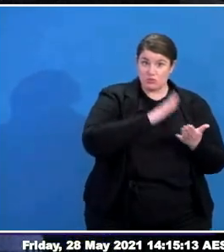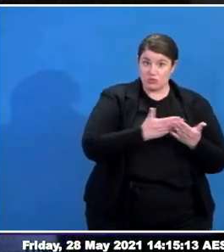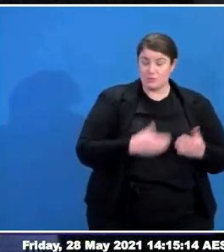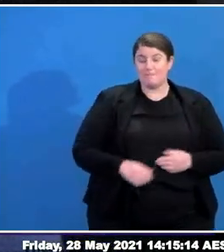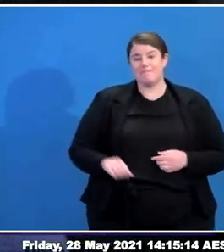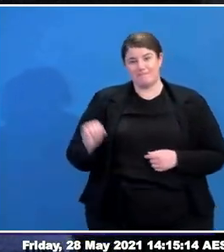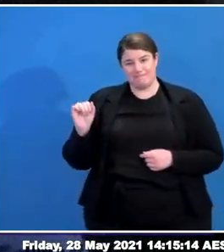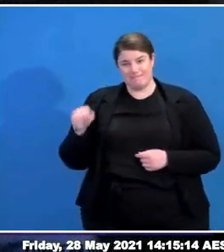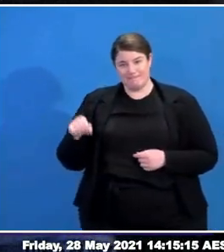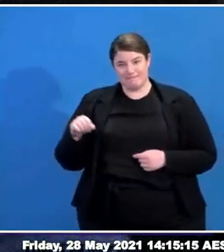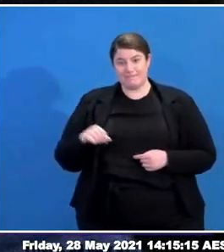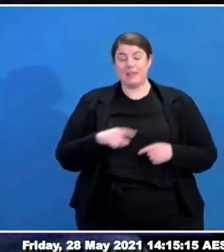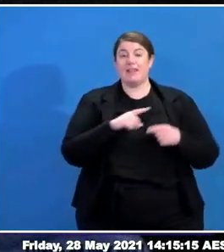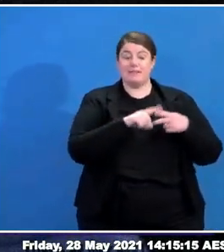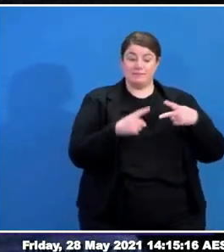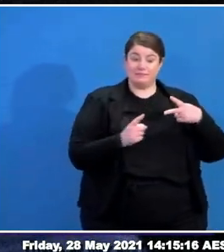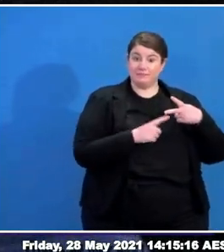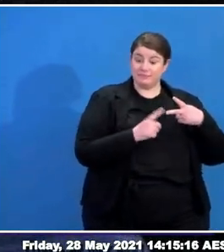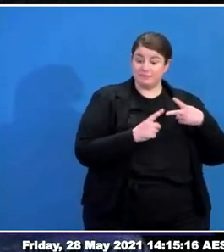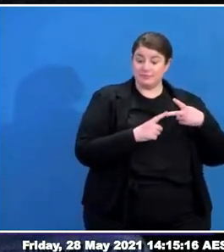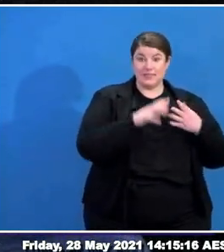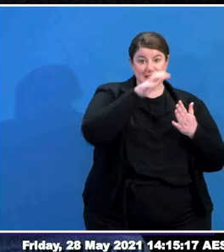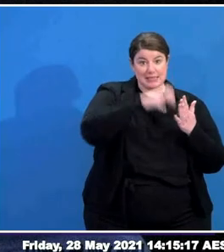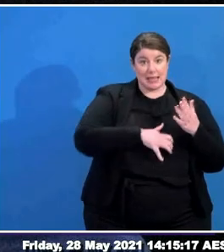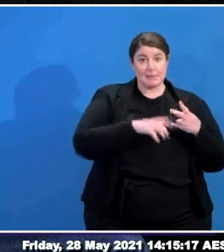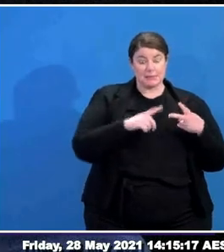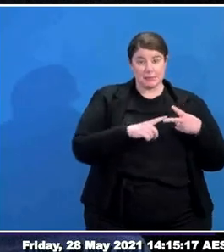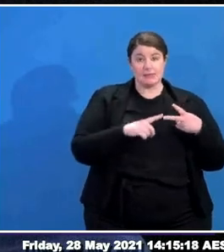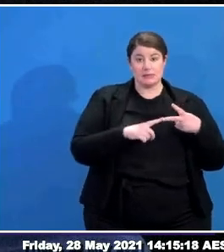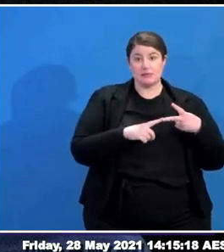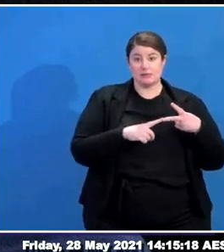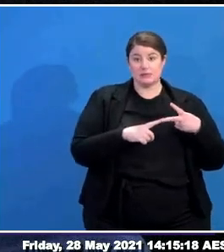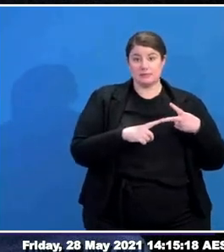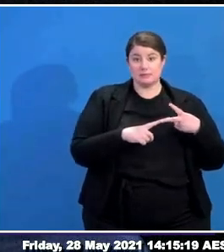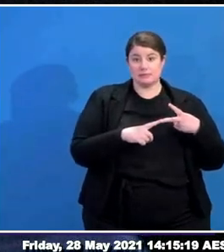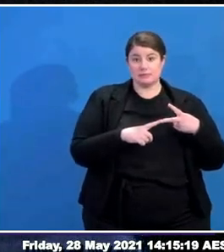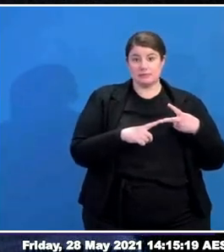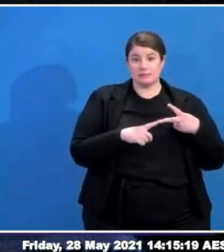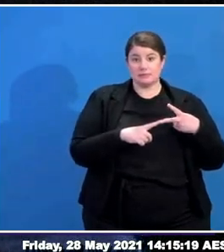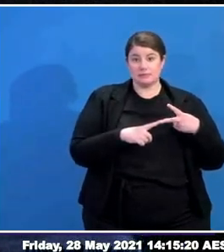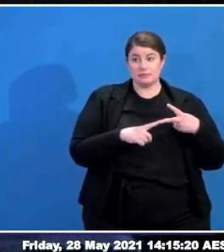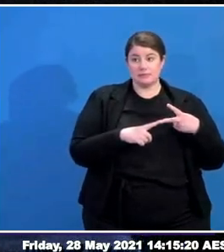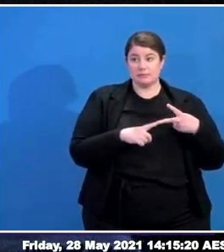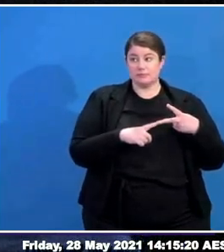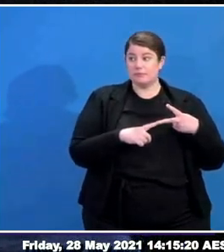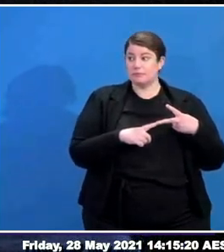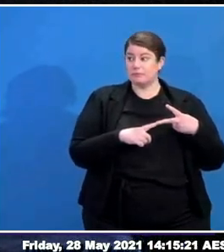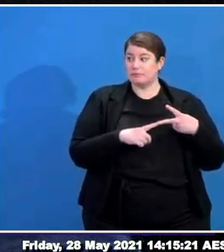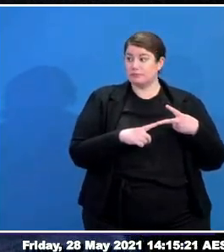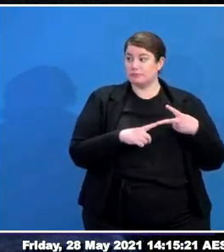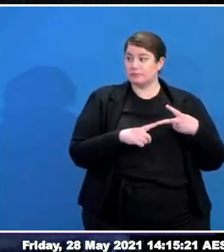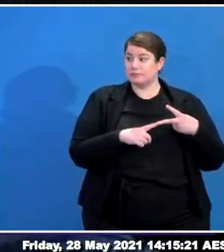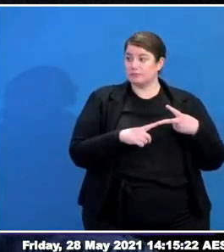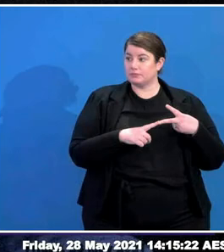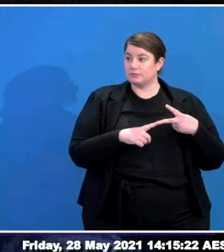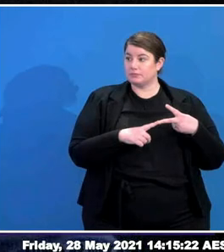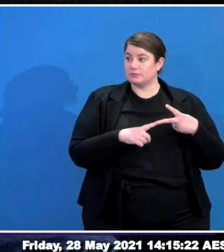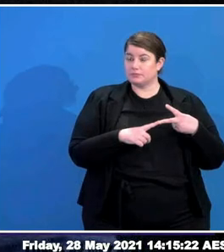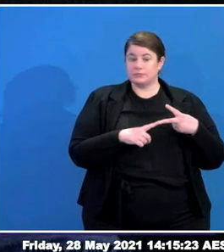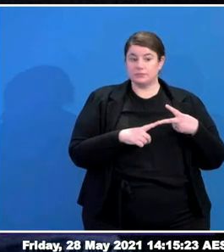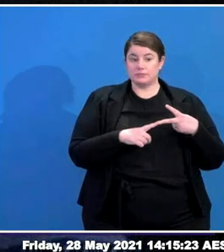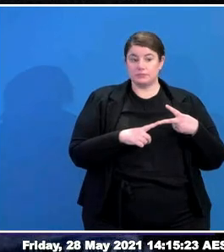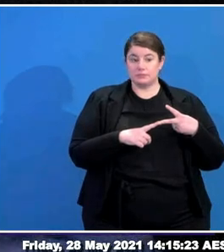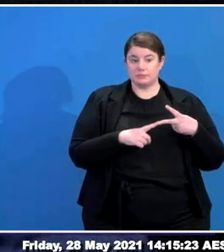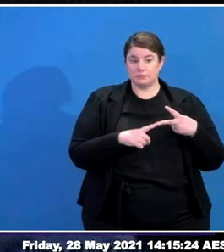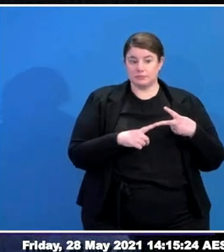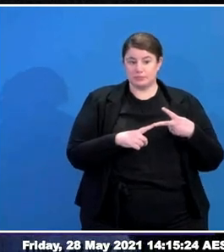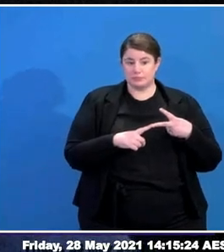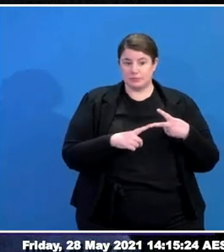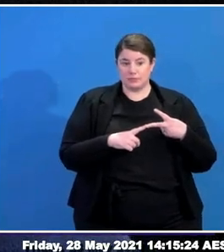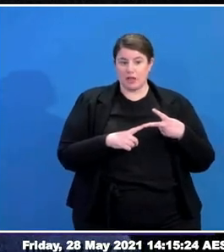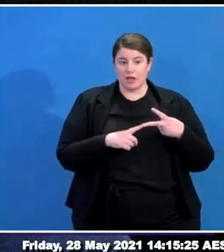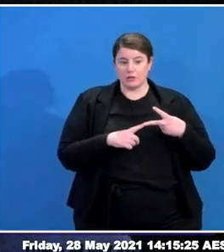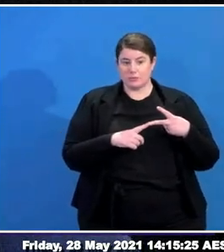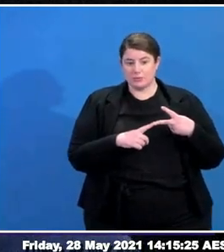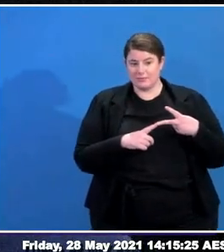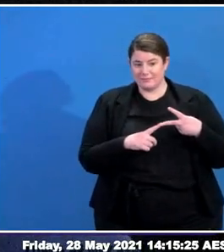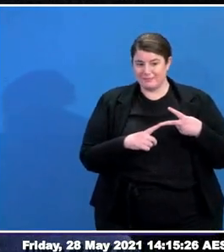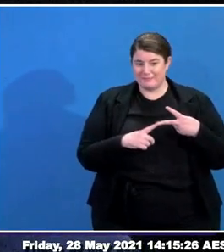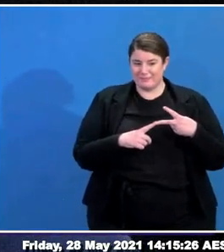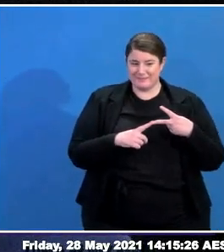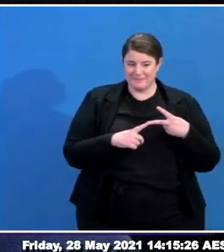You've made a second and supplementary statement dated 23 May 2021